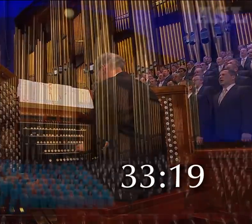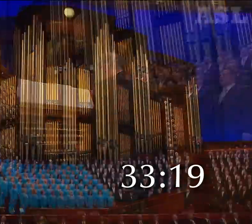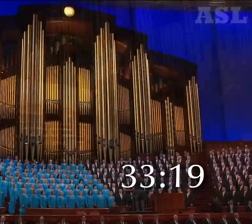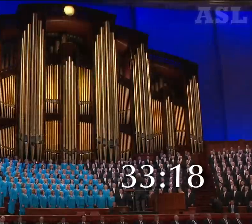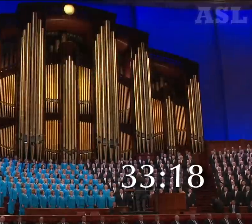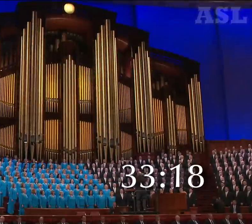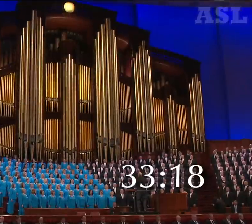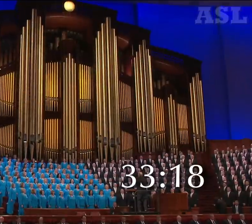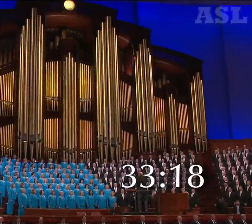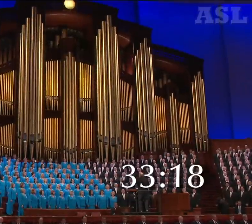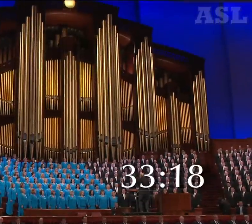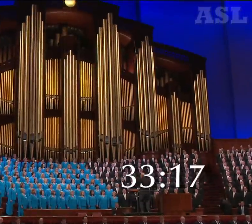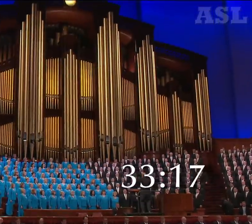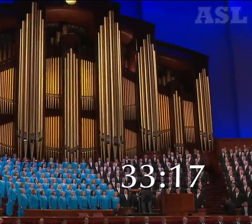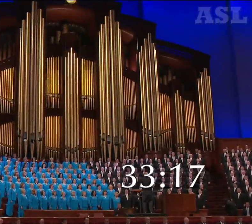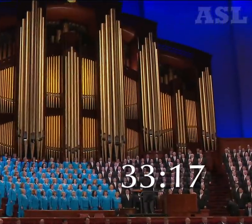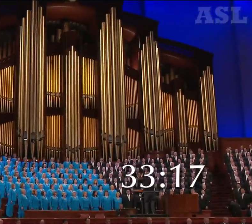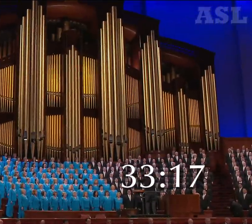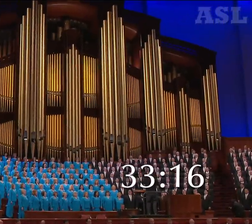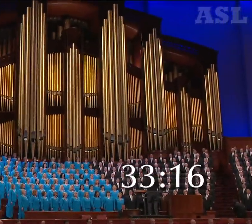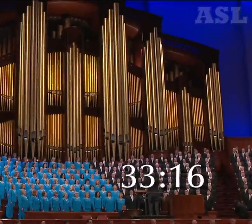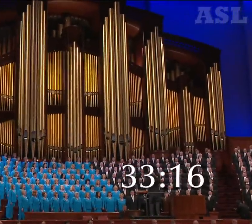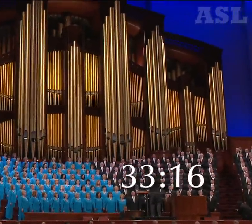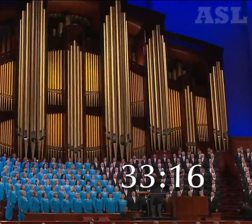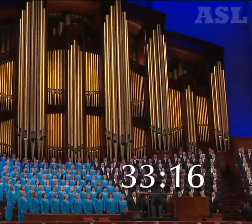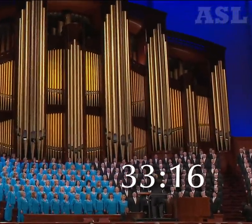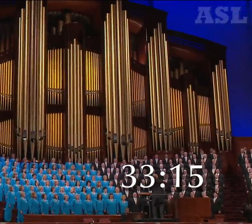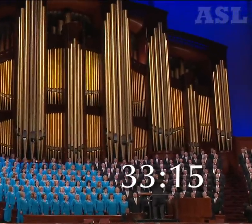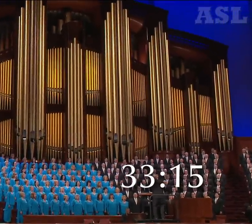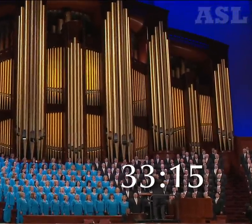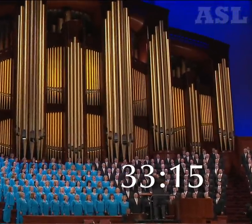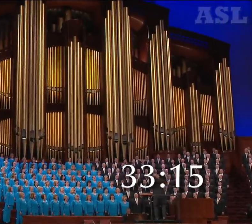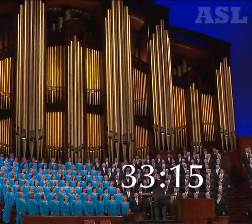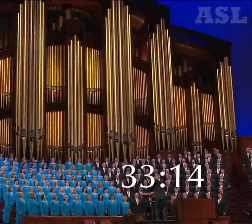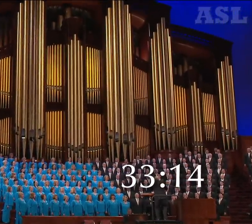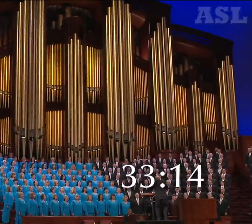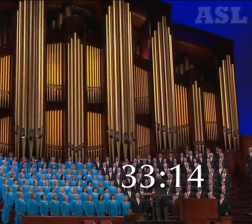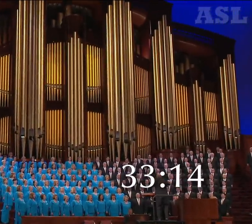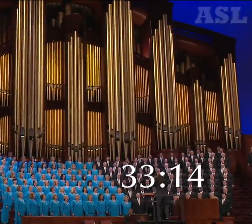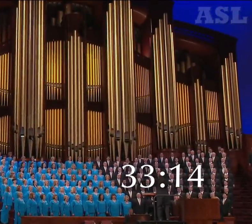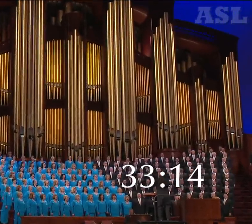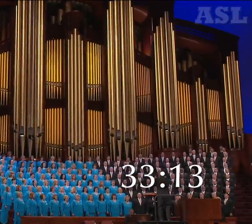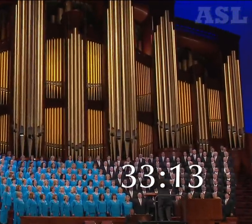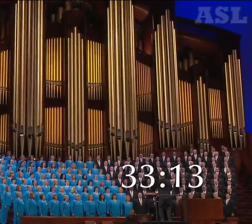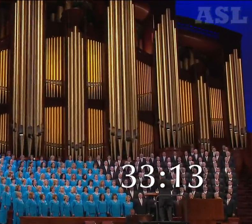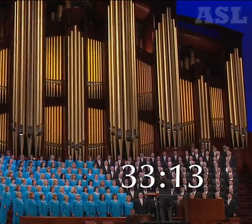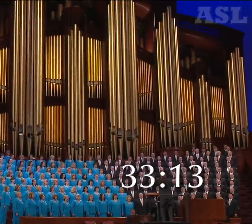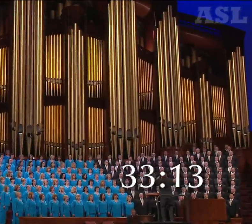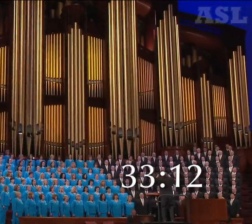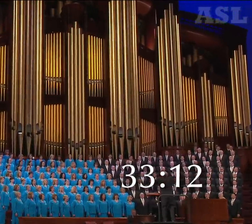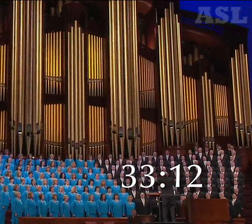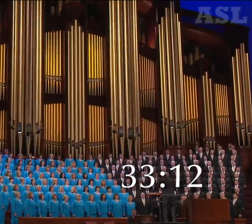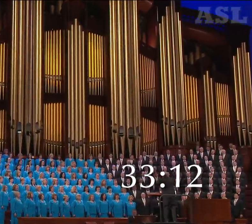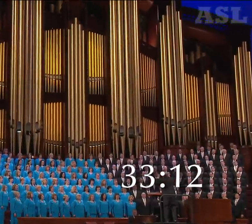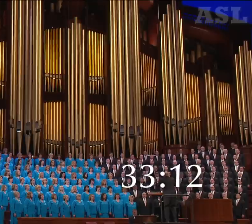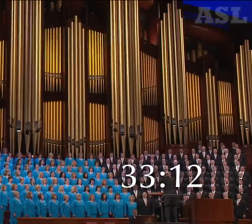THIS IS THE ENGLISH CLOSED CAPTION CHANNEL OF THE CHURCH OF JESUS CHRIST OF LATTER-DAY SAINTS.